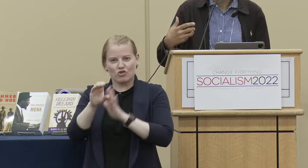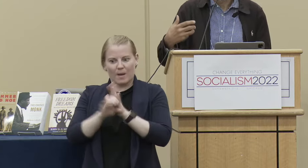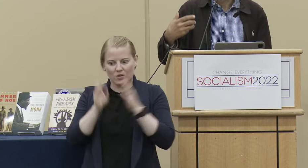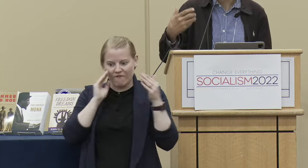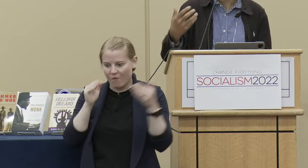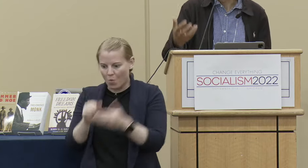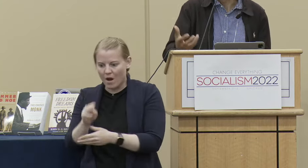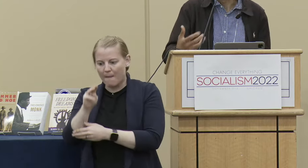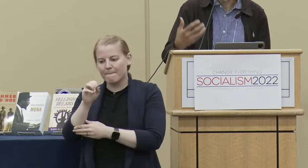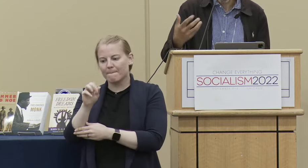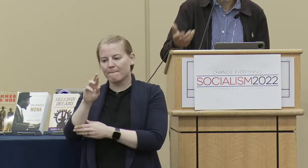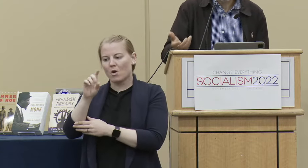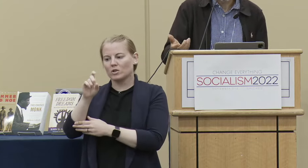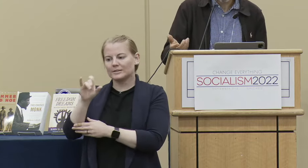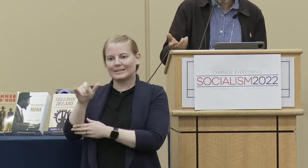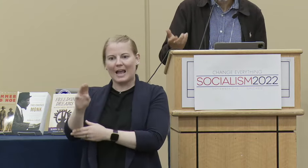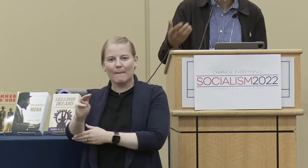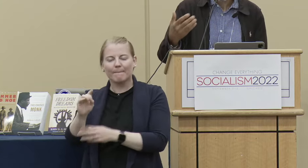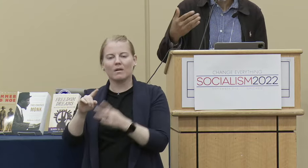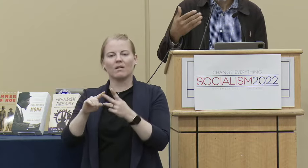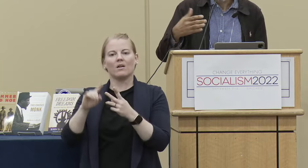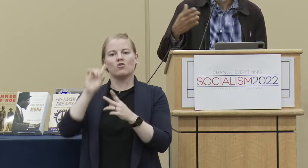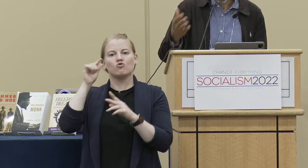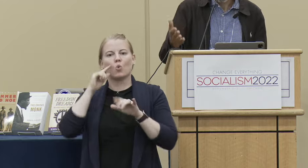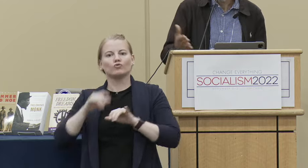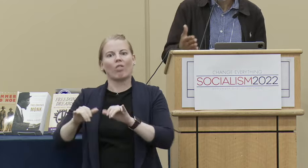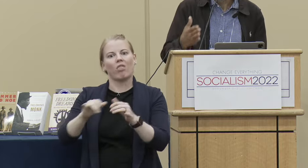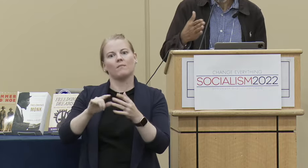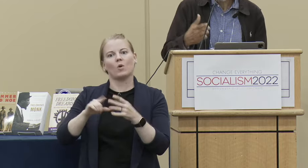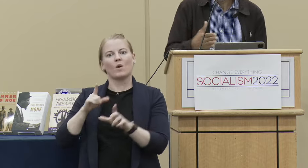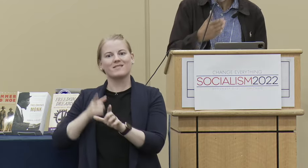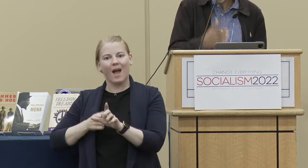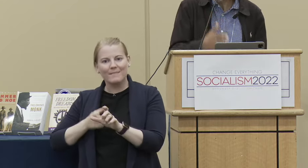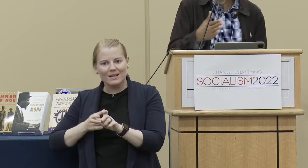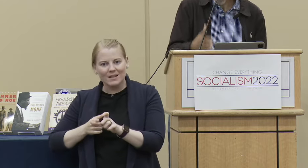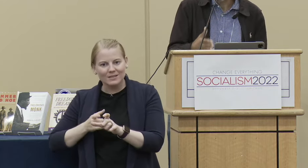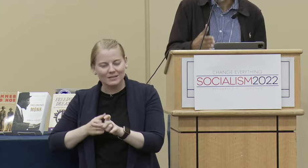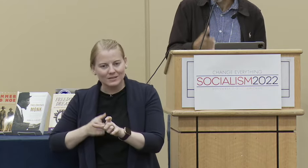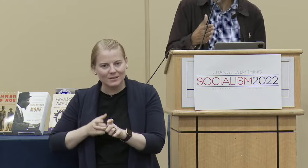relegated to the chapters that focused on Marxism or socialism